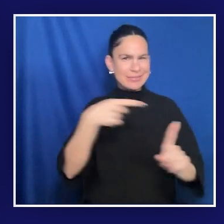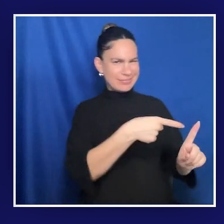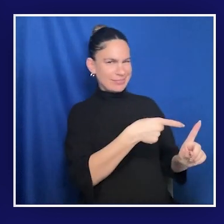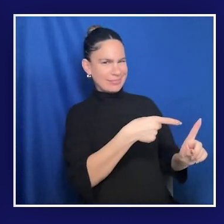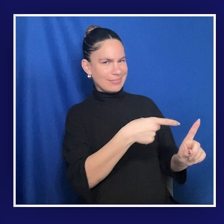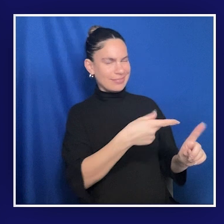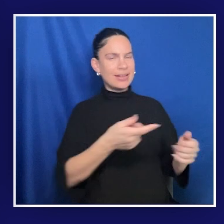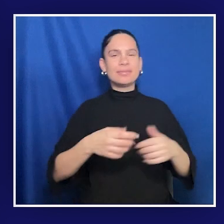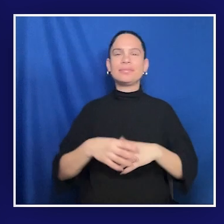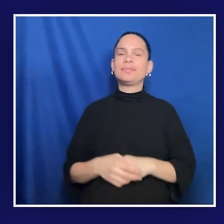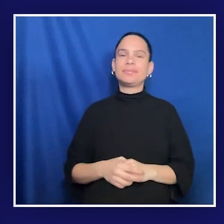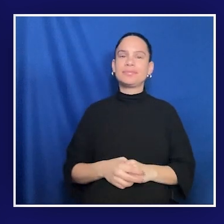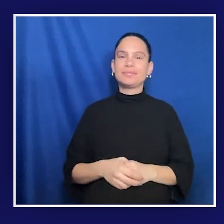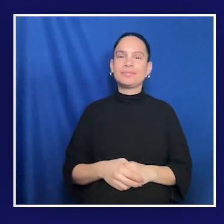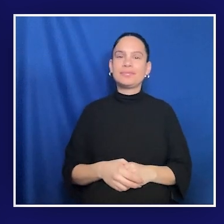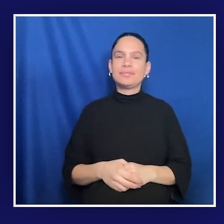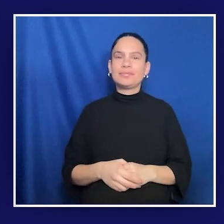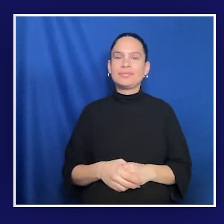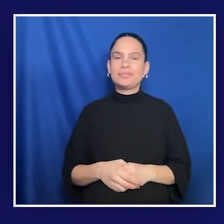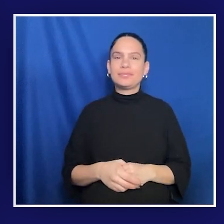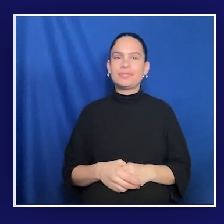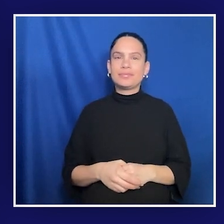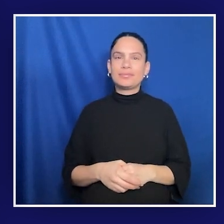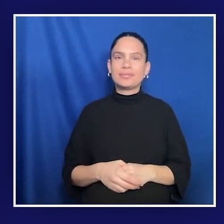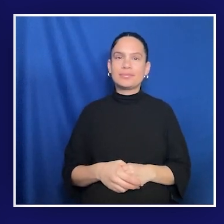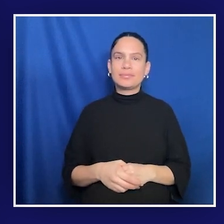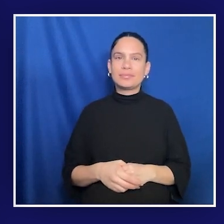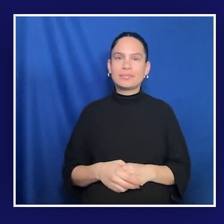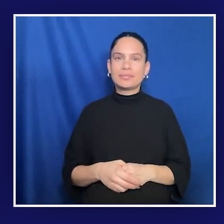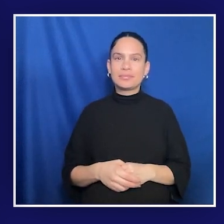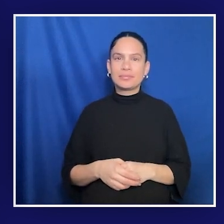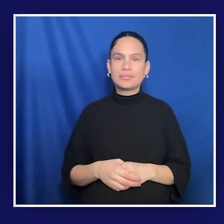[Audio Description]